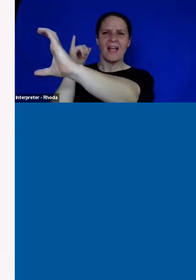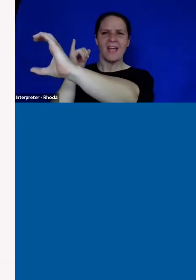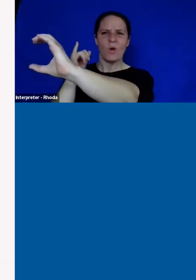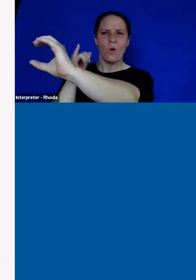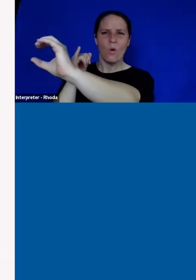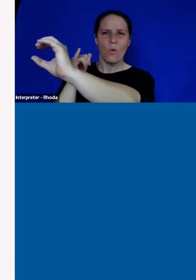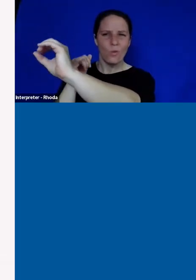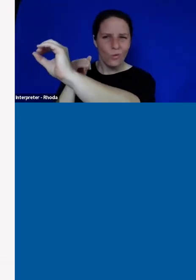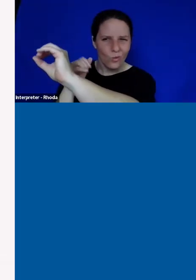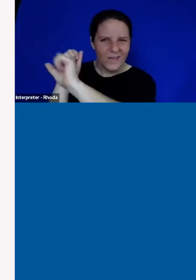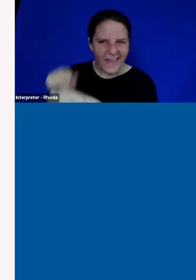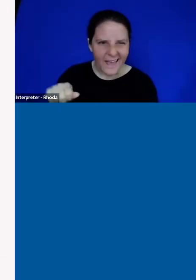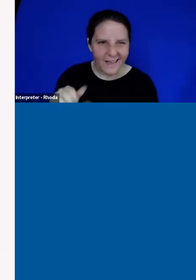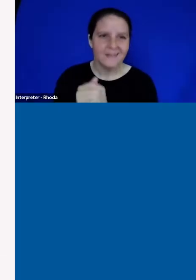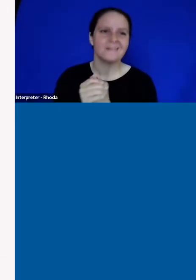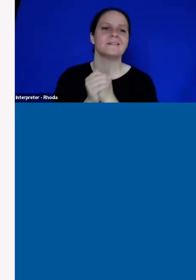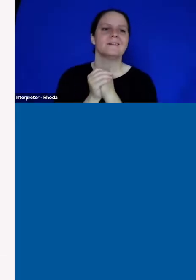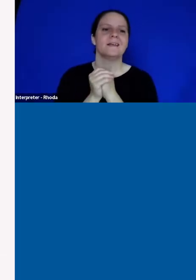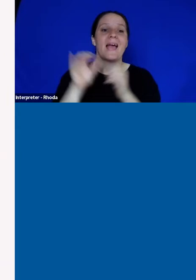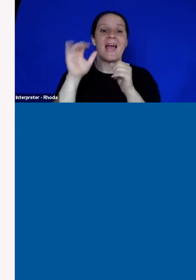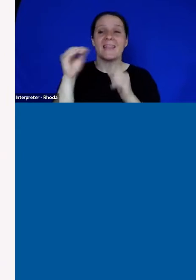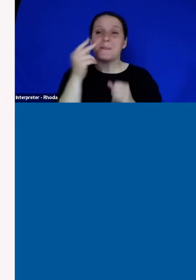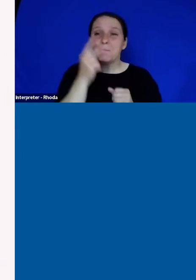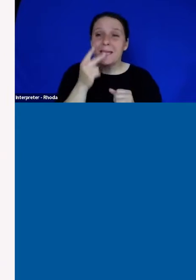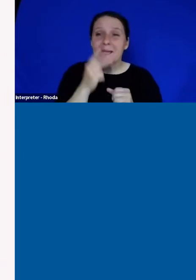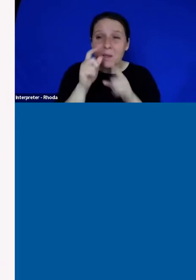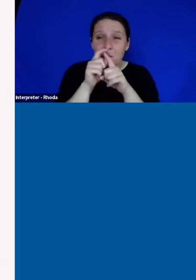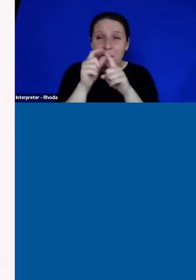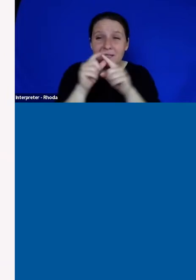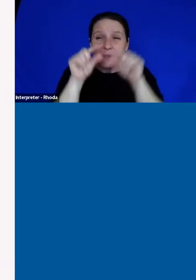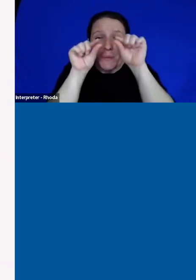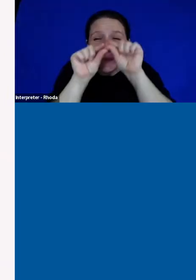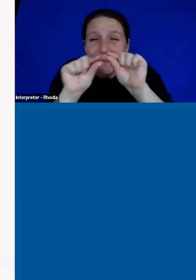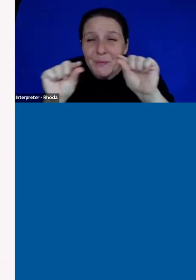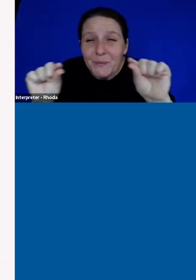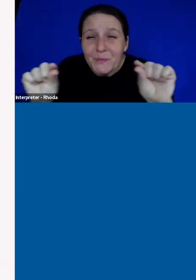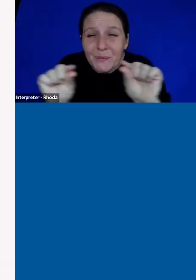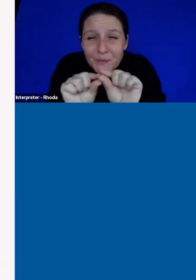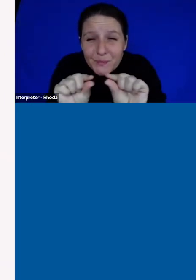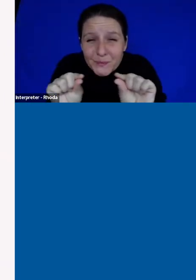which is extremely small and it's very tight kerning. The line height isn't that good either.